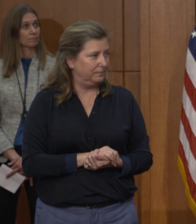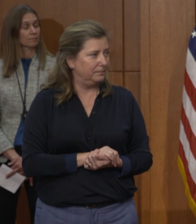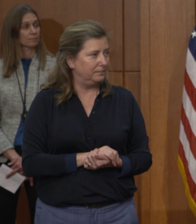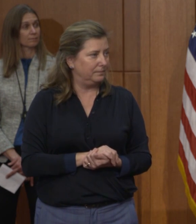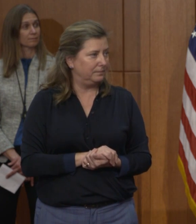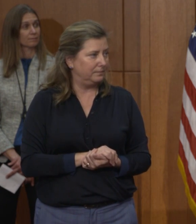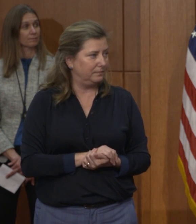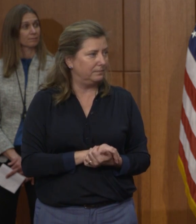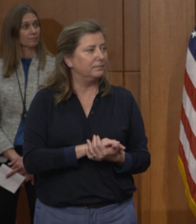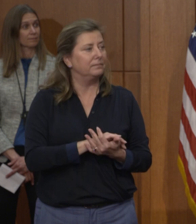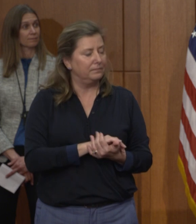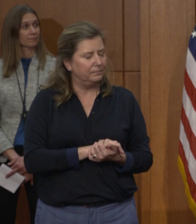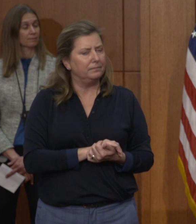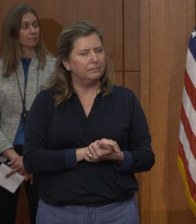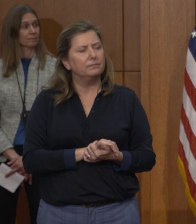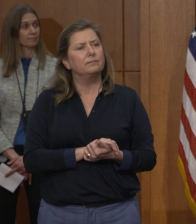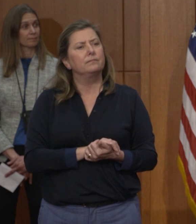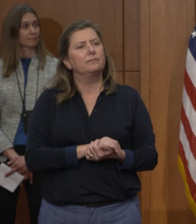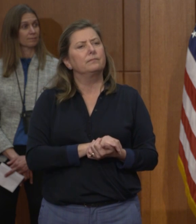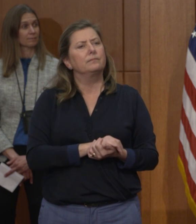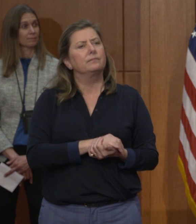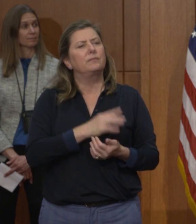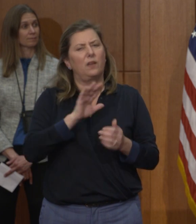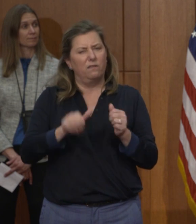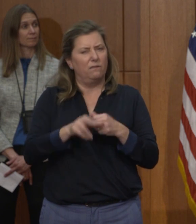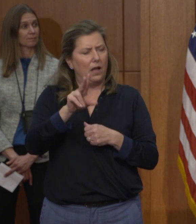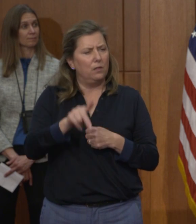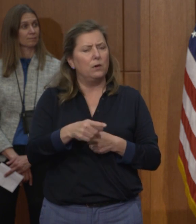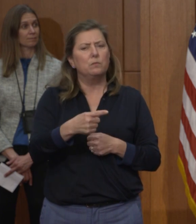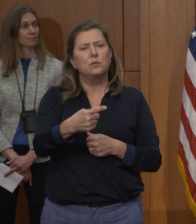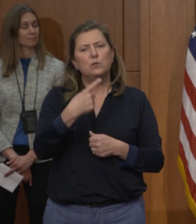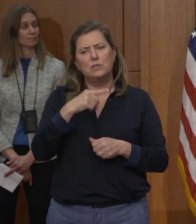but it's as far as an exact date, um, of 10,000. I don't have that, but as soon as we can get there, we will.